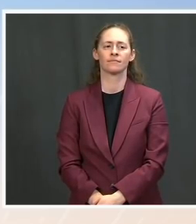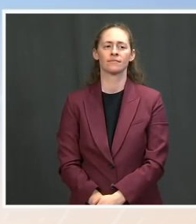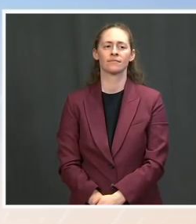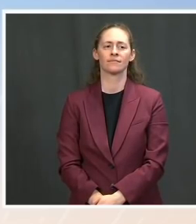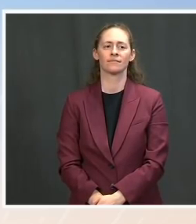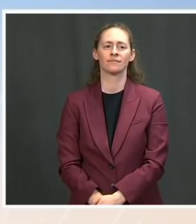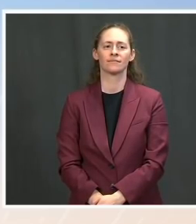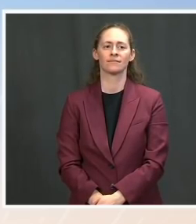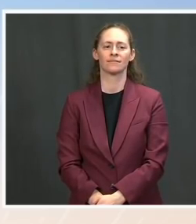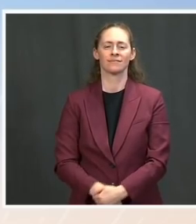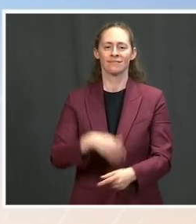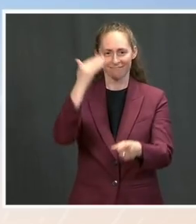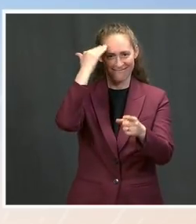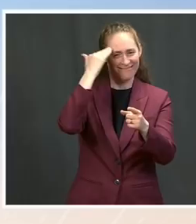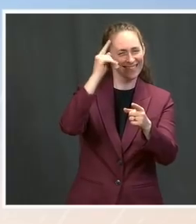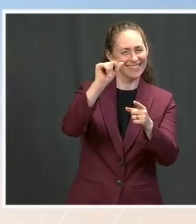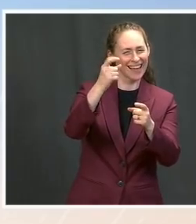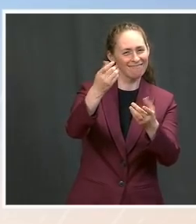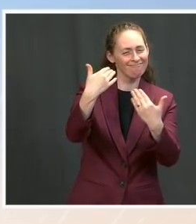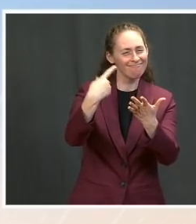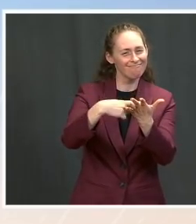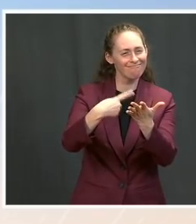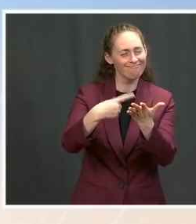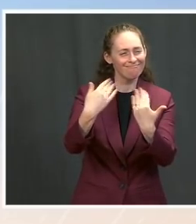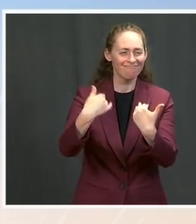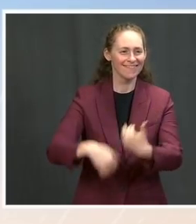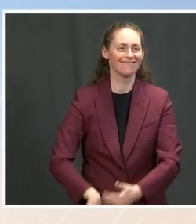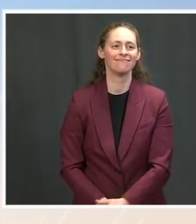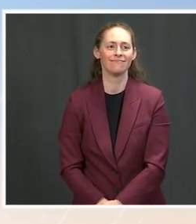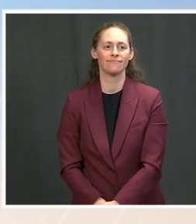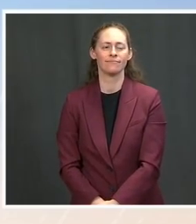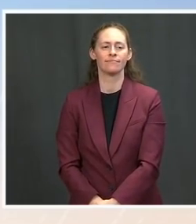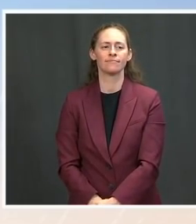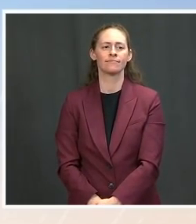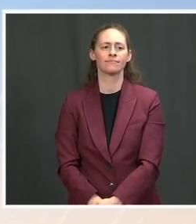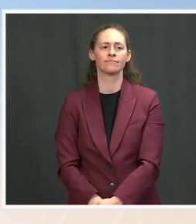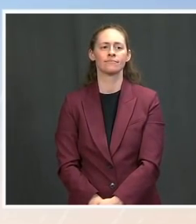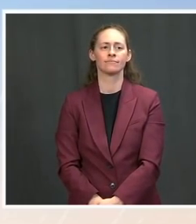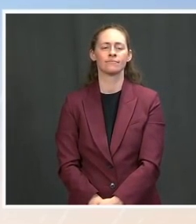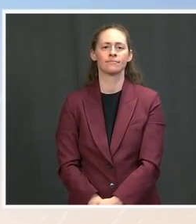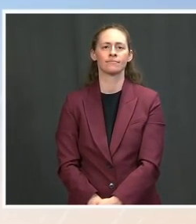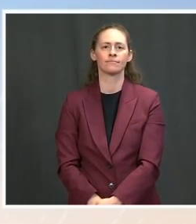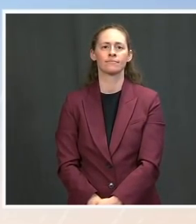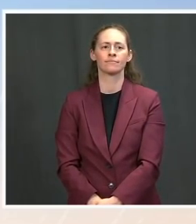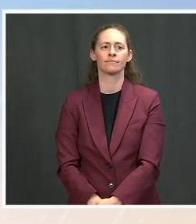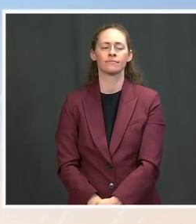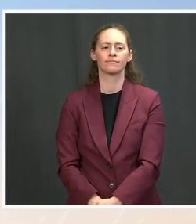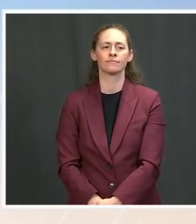The Press: On the SALT cap, some congressional Democrats are saying, "No SALT cap repeal, no deal with the President,"